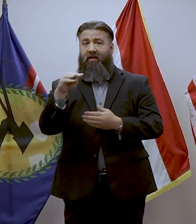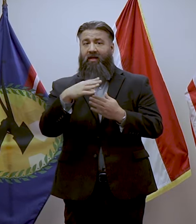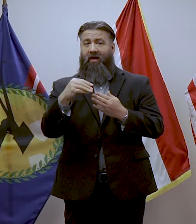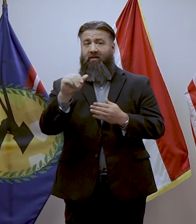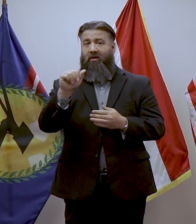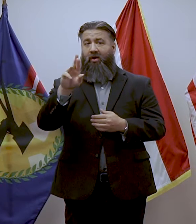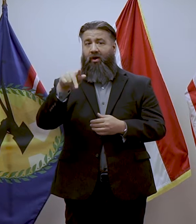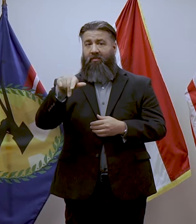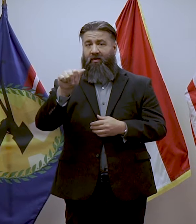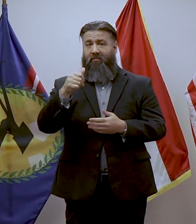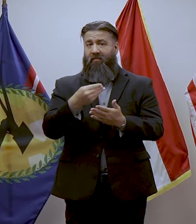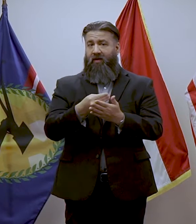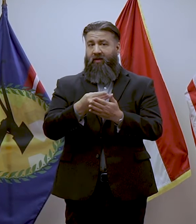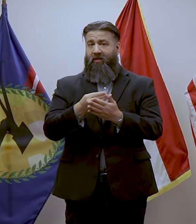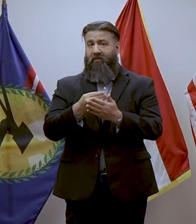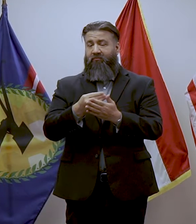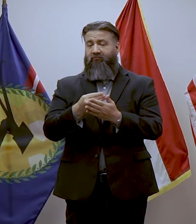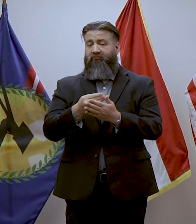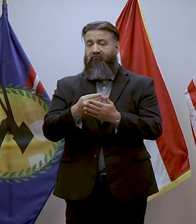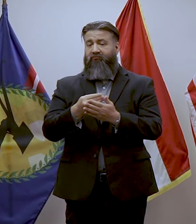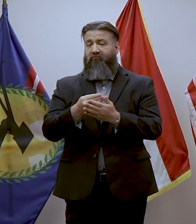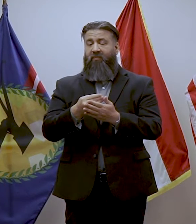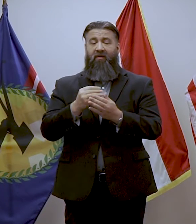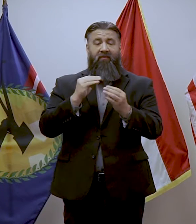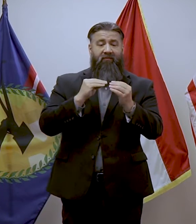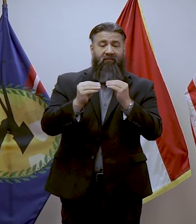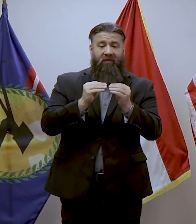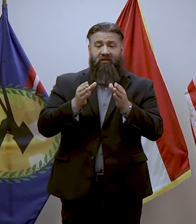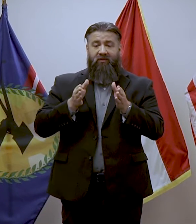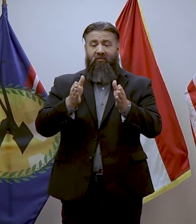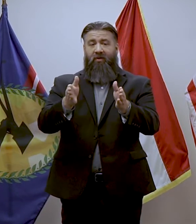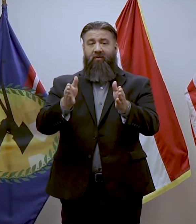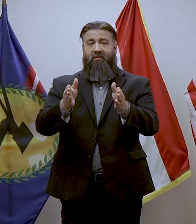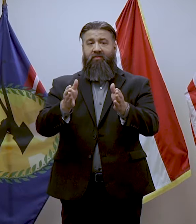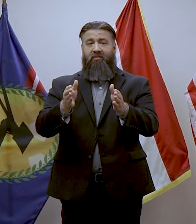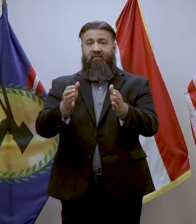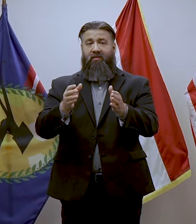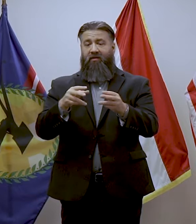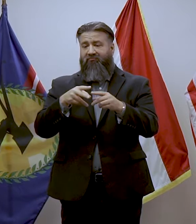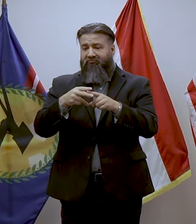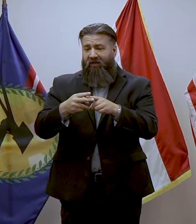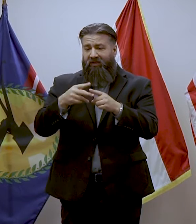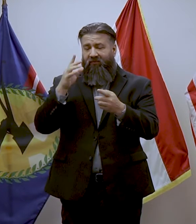go into repairing and maintaining subdivision roads that are excluded from other federal funding.